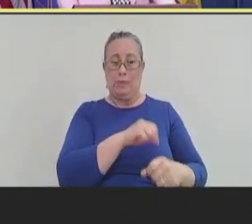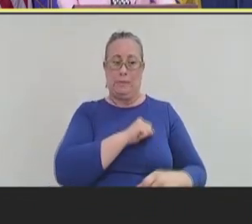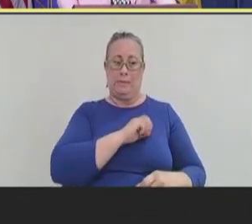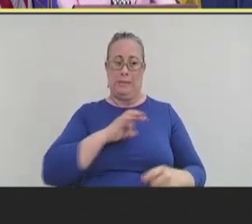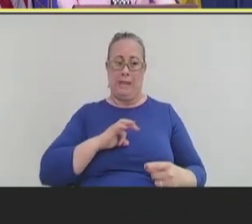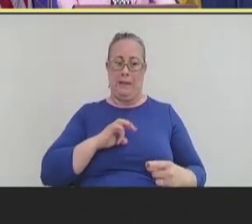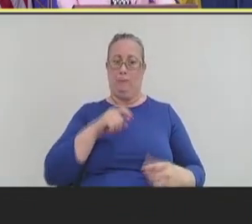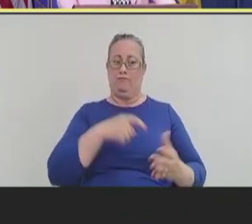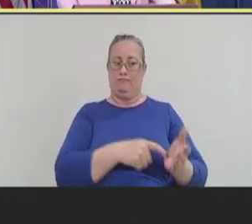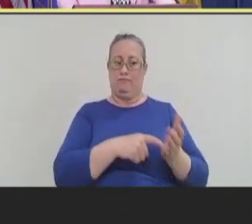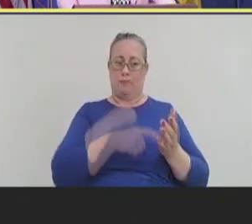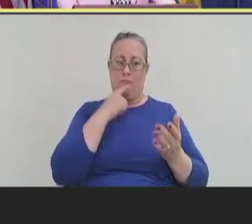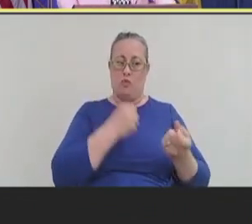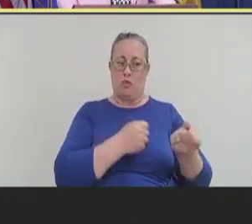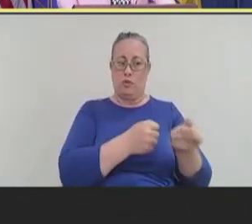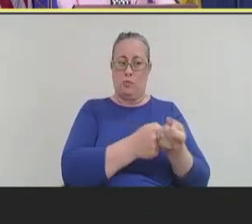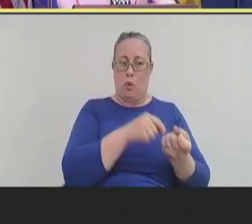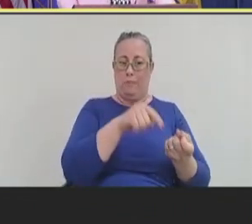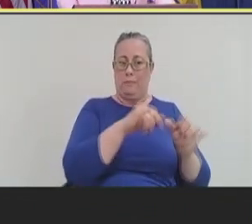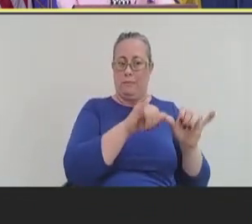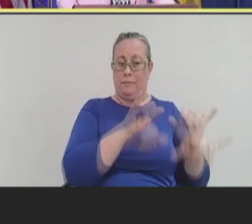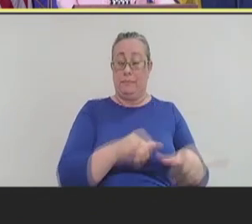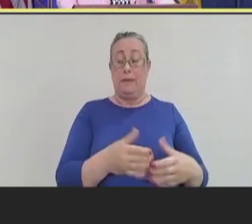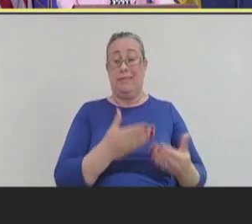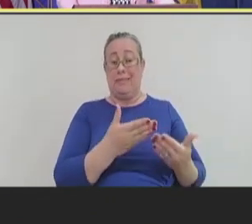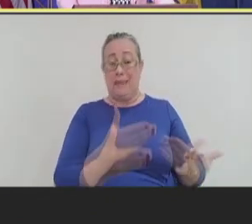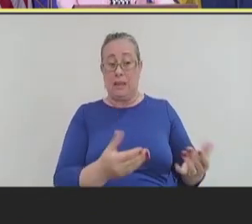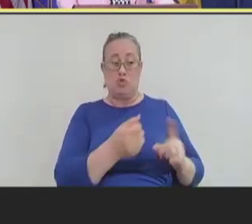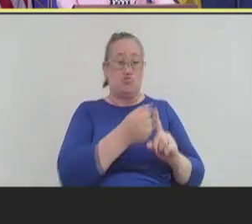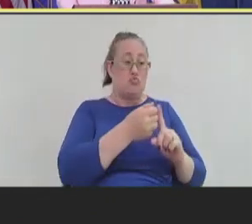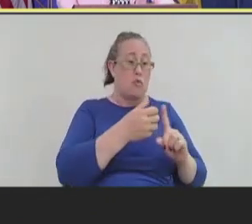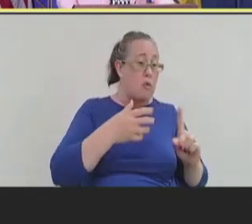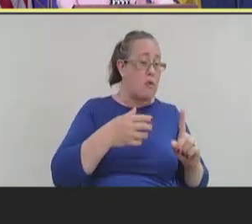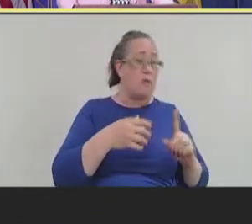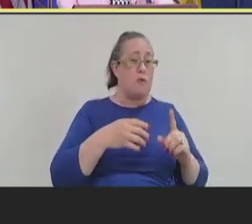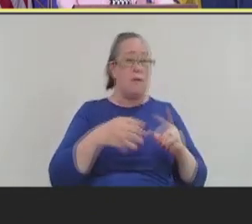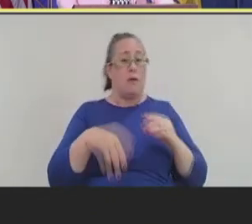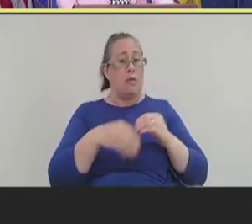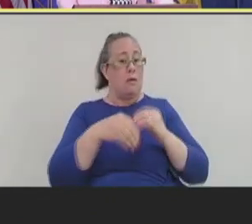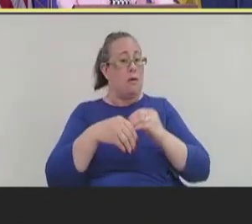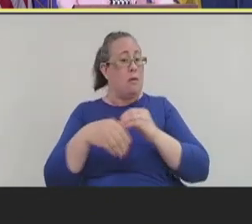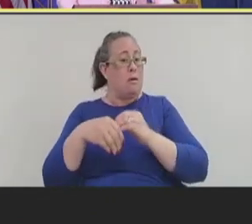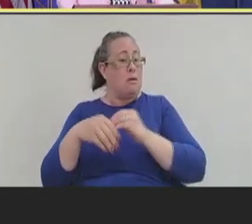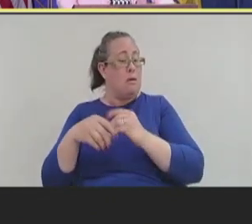And as things have grown and capabilities have been added on to over the last couple of years,